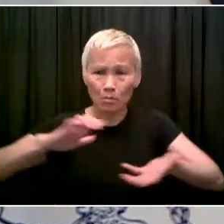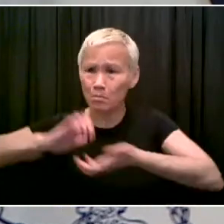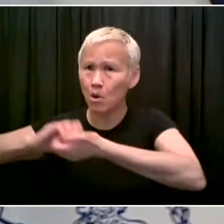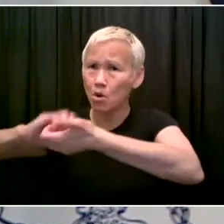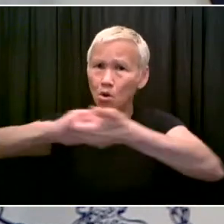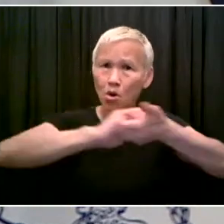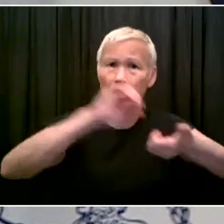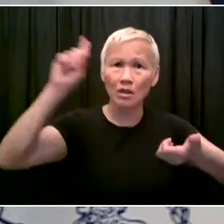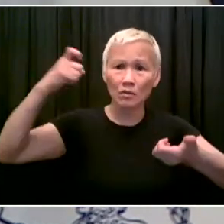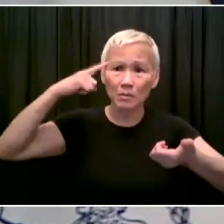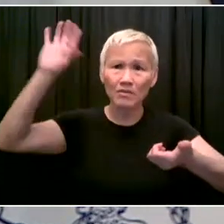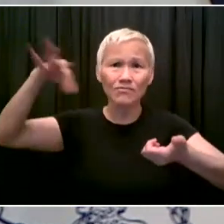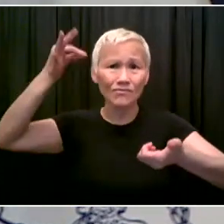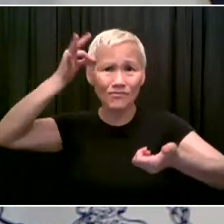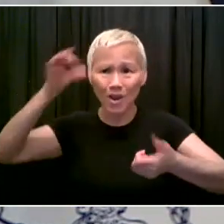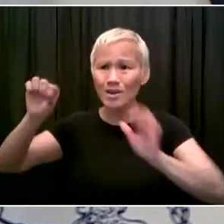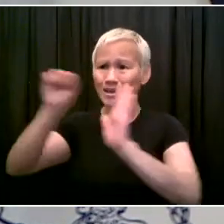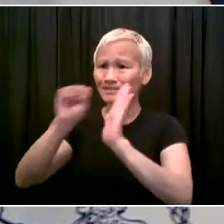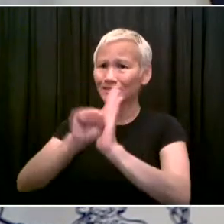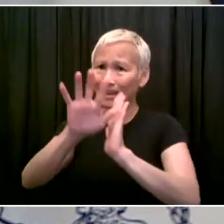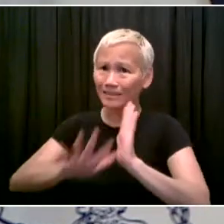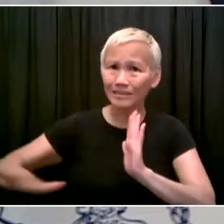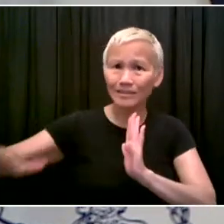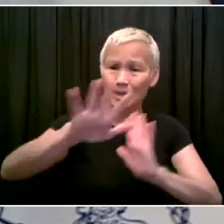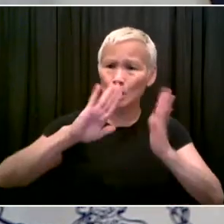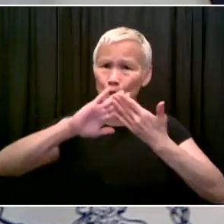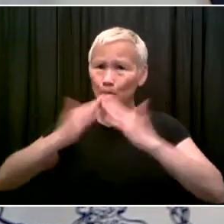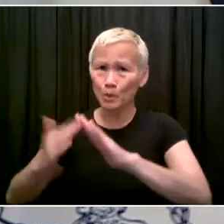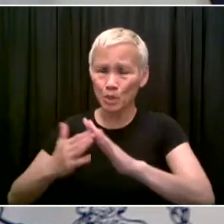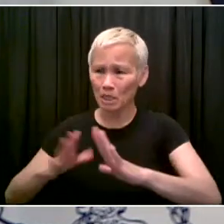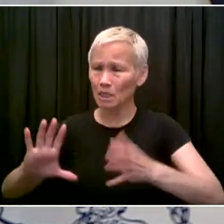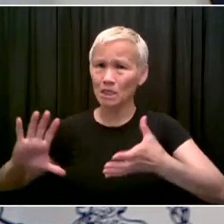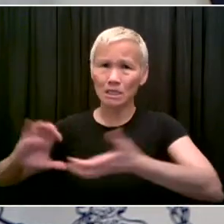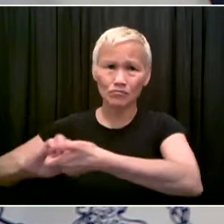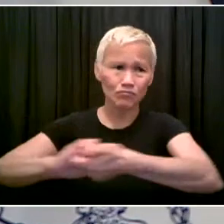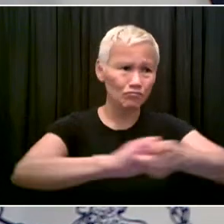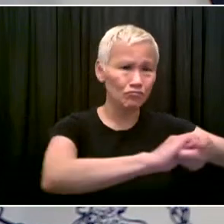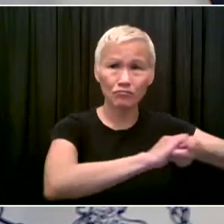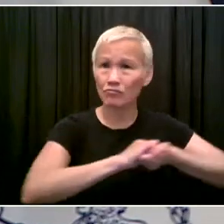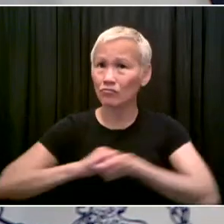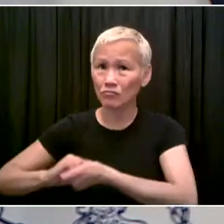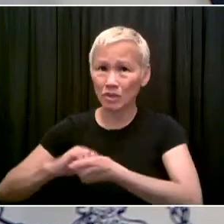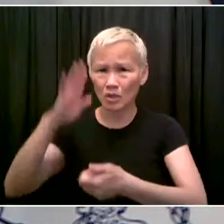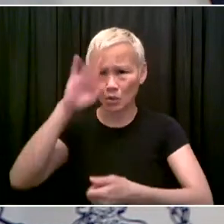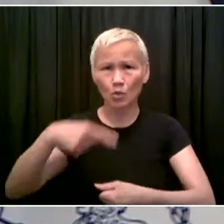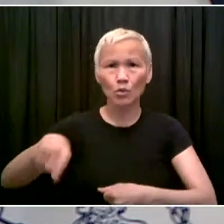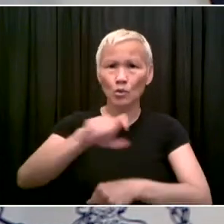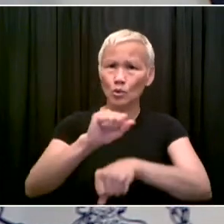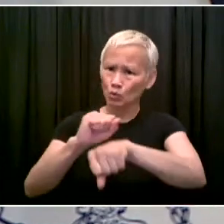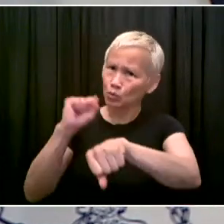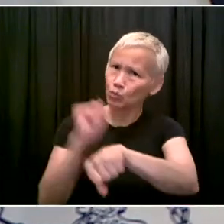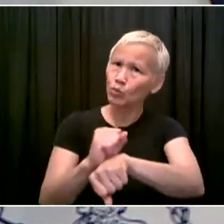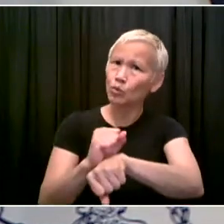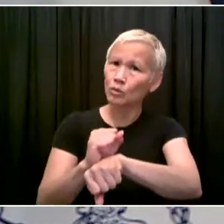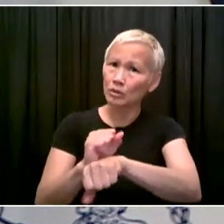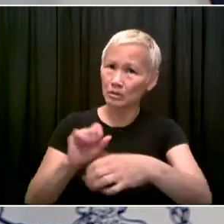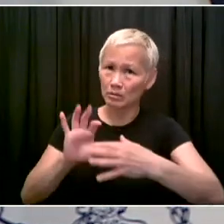COMMISSIONER CONGRATULATIONS TO YOU AND THE MEN AND WOMEN OF TE HNYPD. AS T HE MMCOISSIONER SAYS THIS IS WORK BEING DONE WITH A LOT OF PARTRNES IN GOVERNMENT AND ALSO WITH